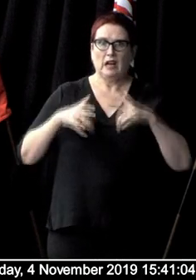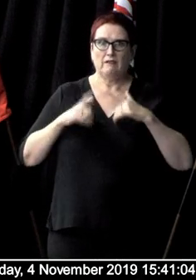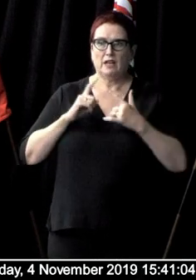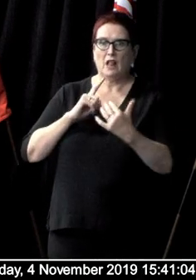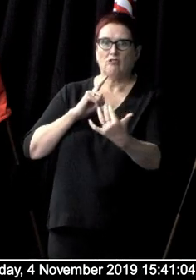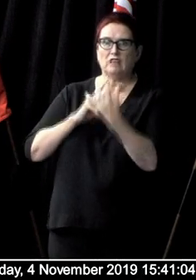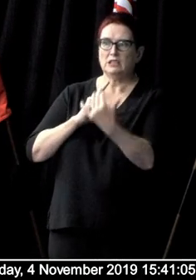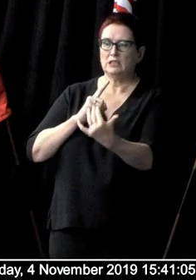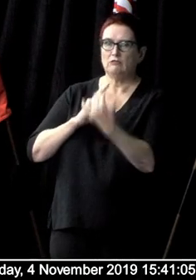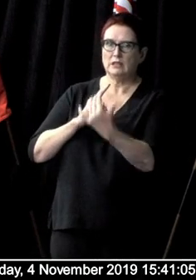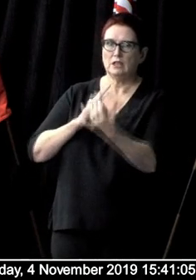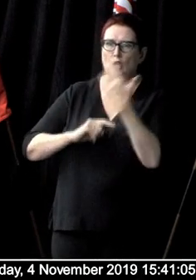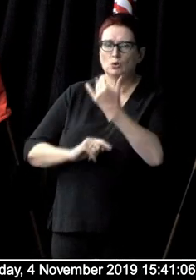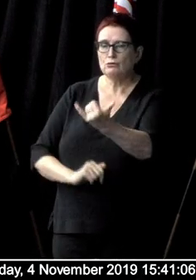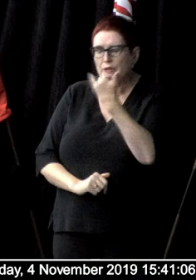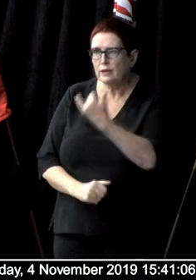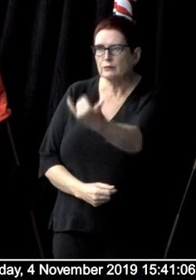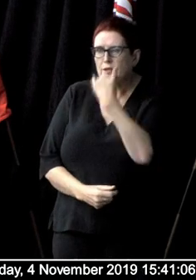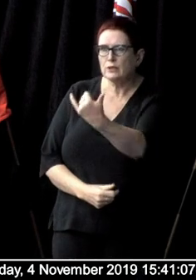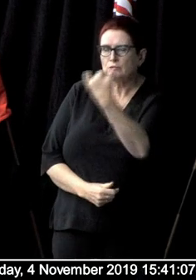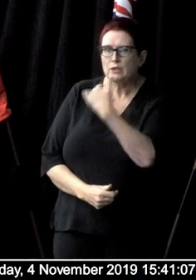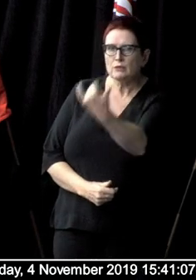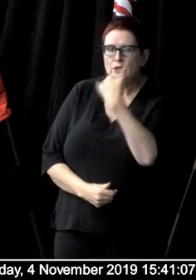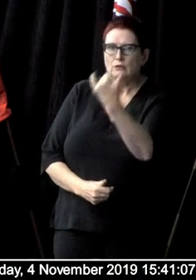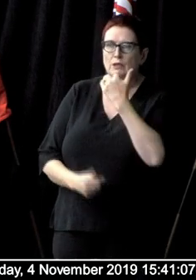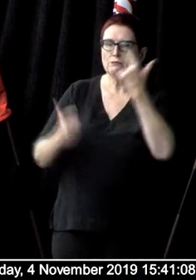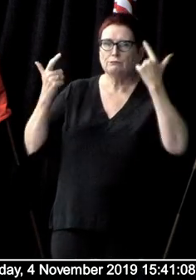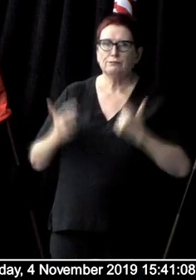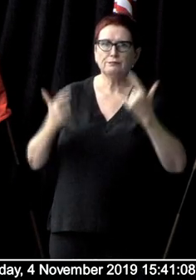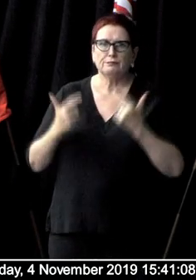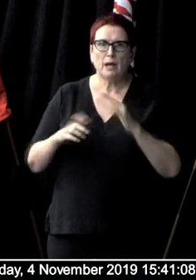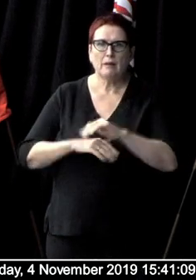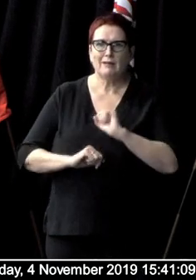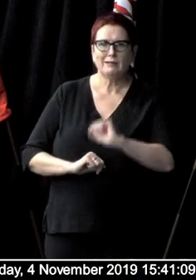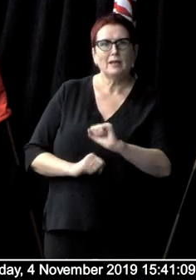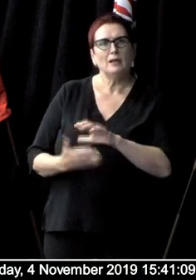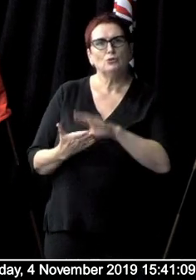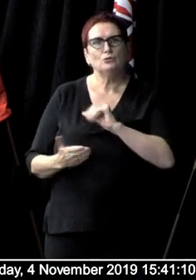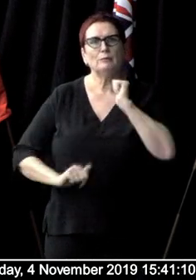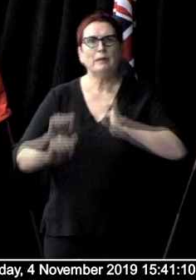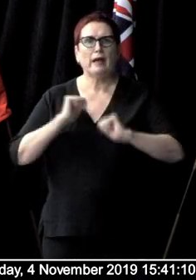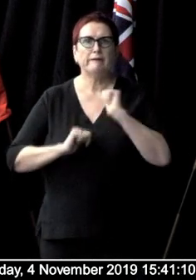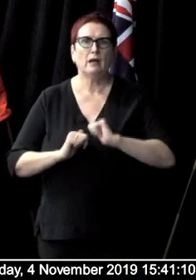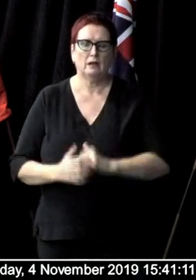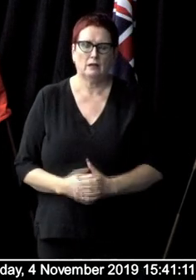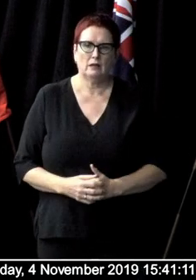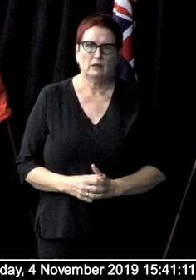that they get from schools around student behaviour, incidents where there’s a level